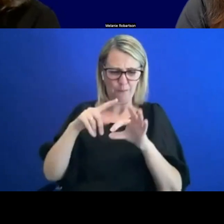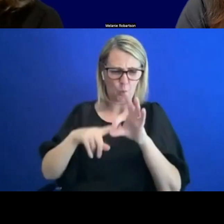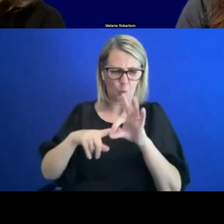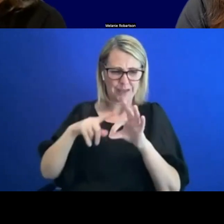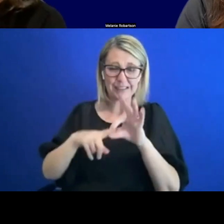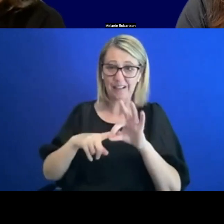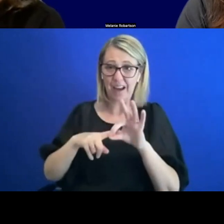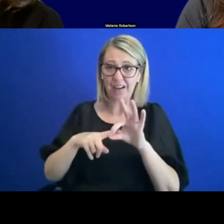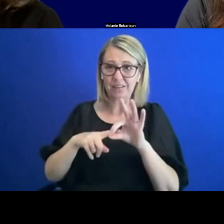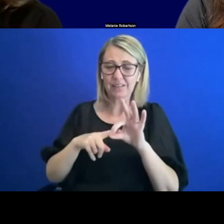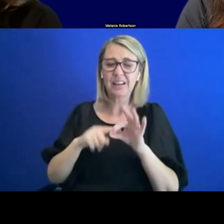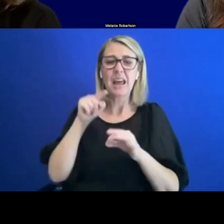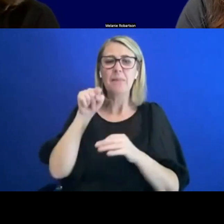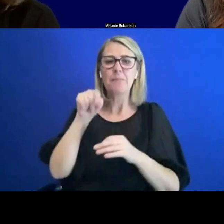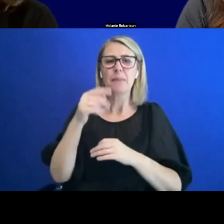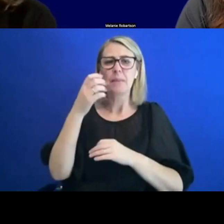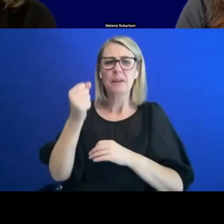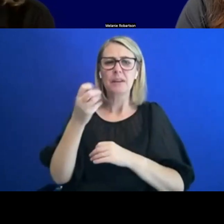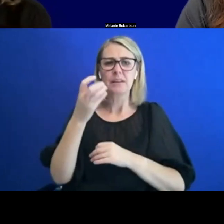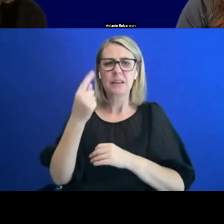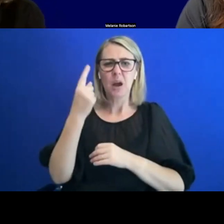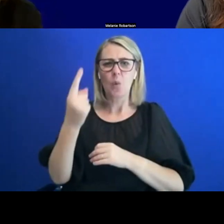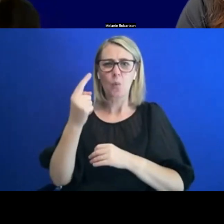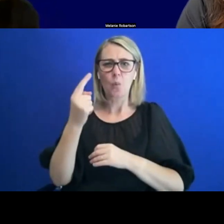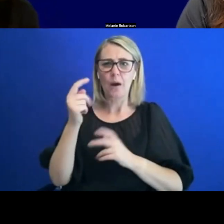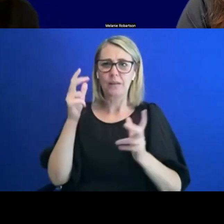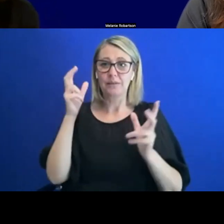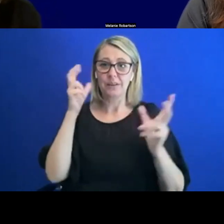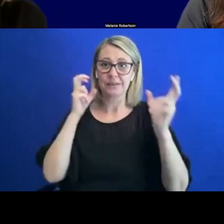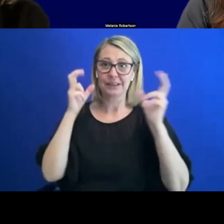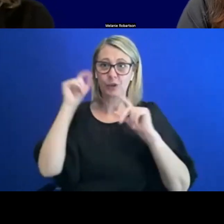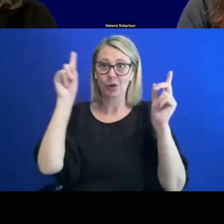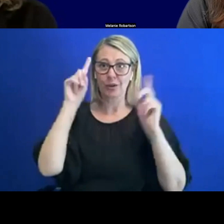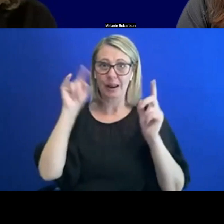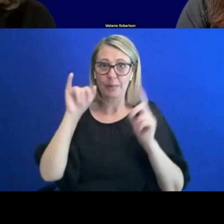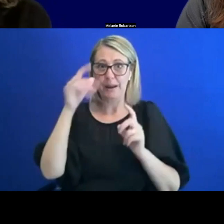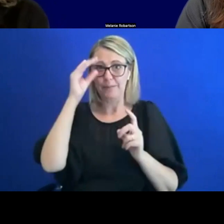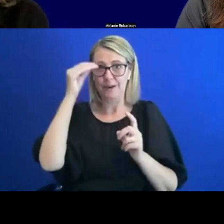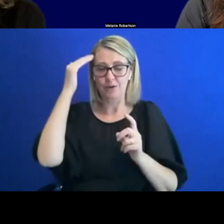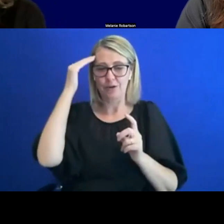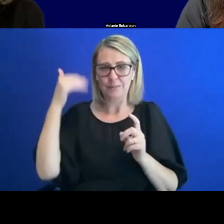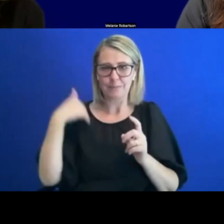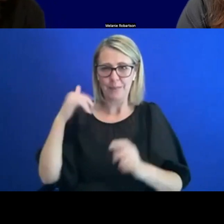may be someone that is listening today that might be able to remind me of her name.